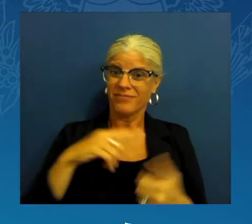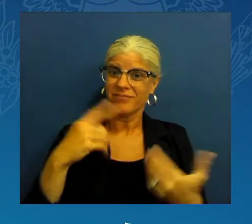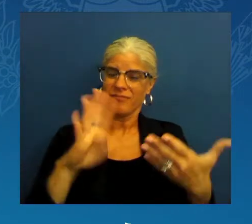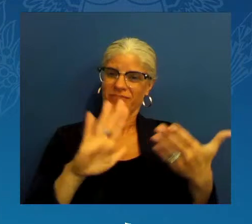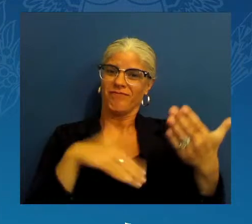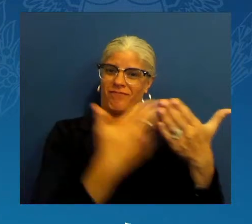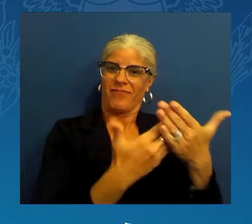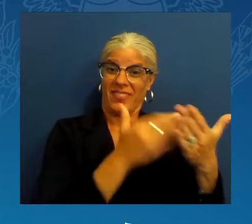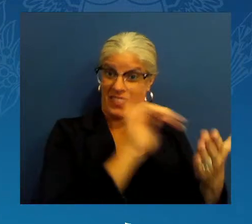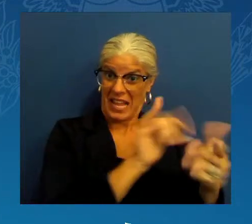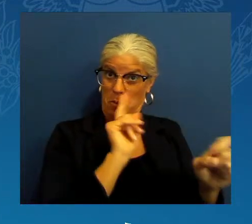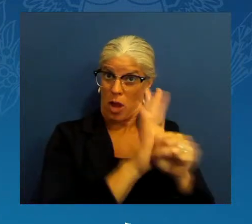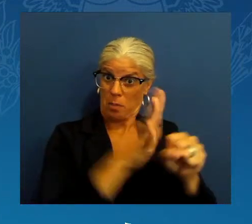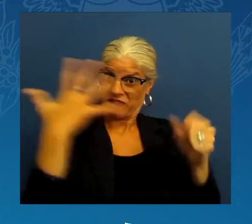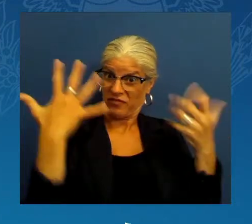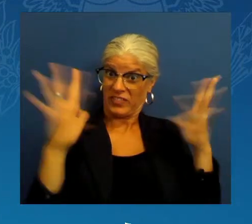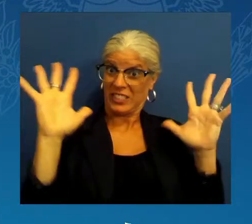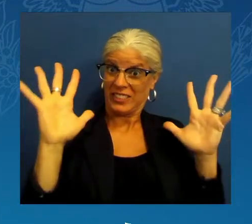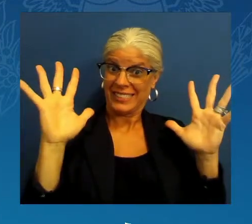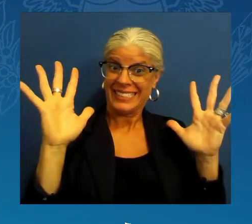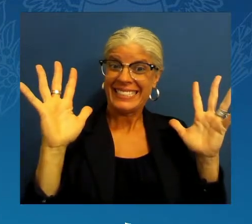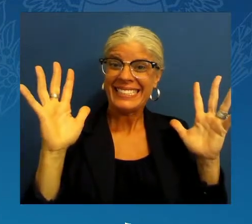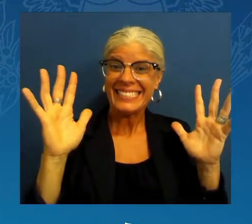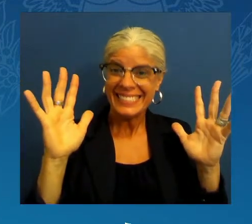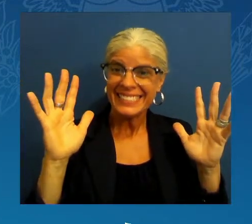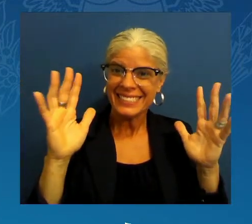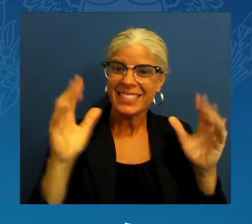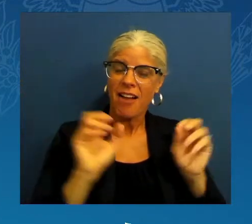and justice not for some but for all.